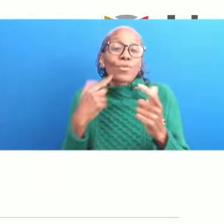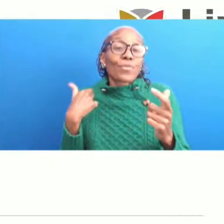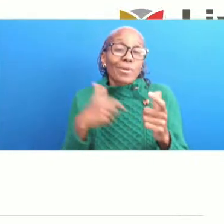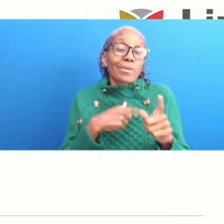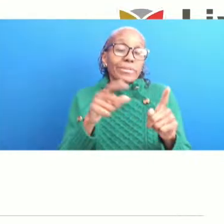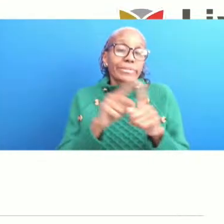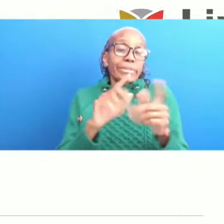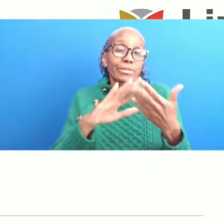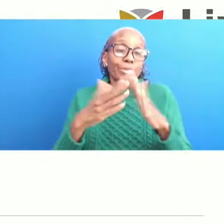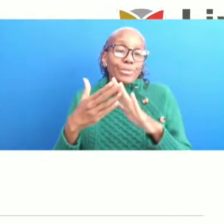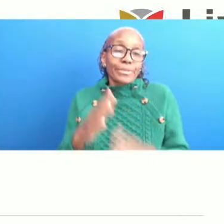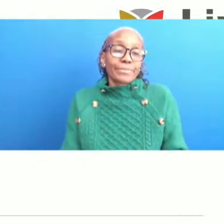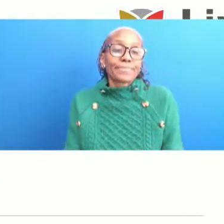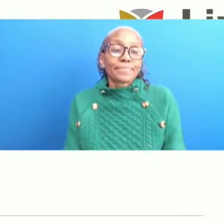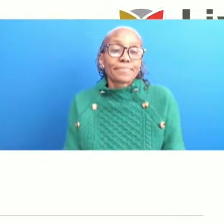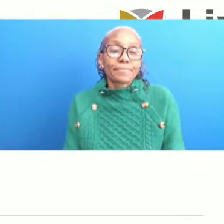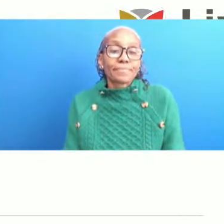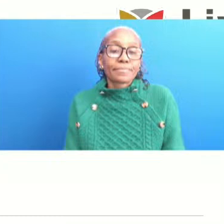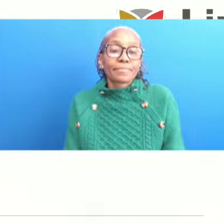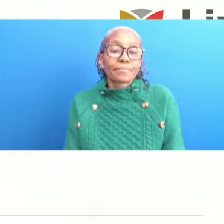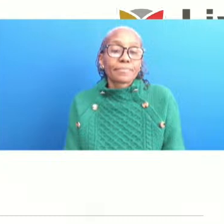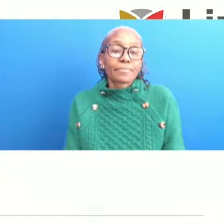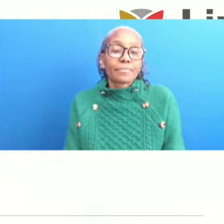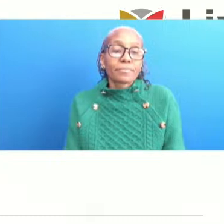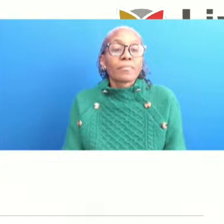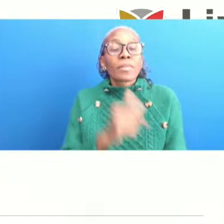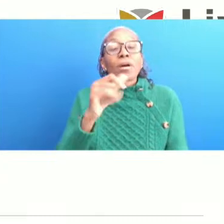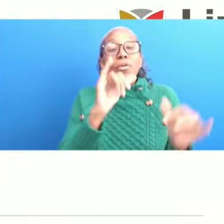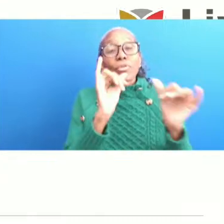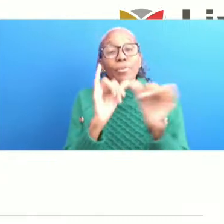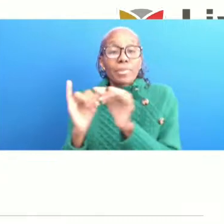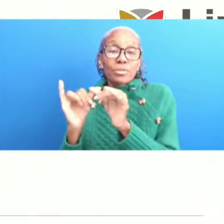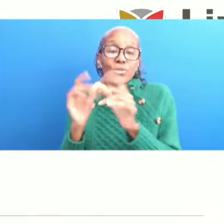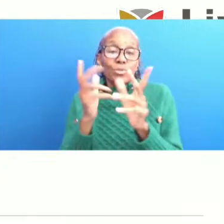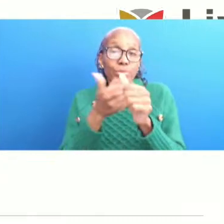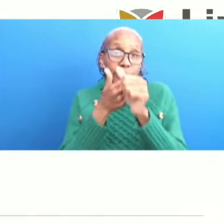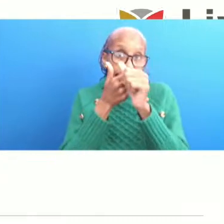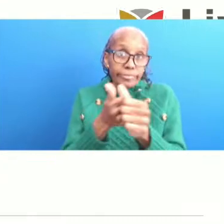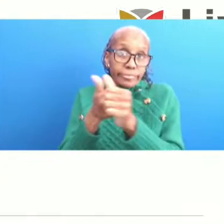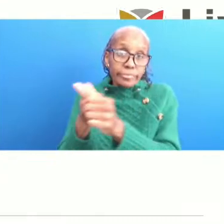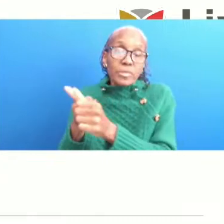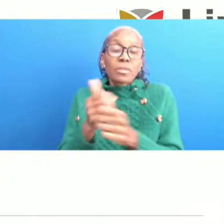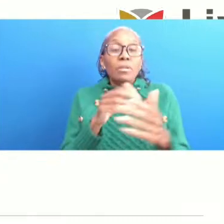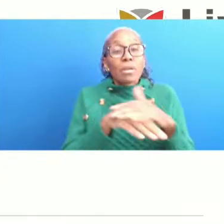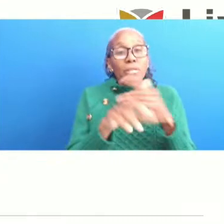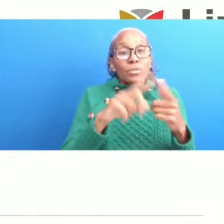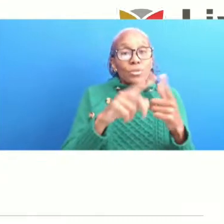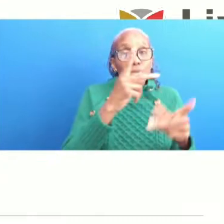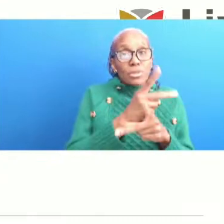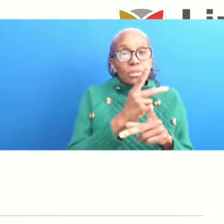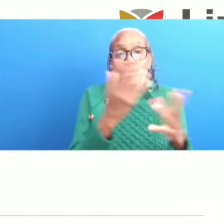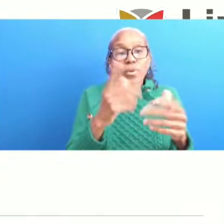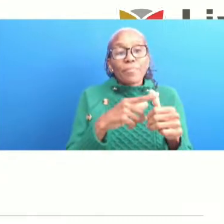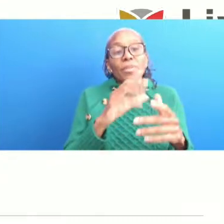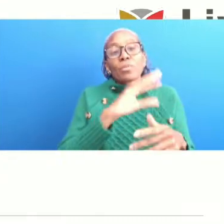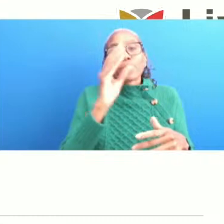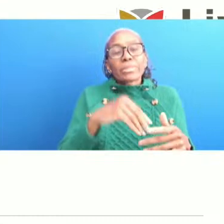SO IMPORTANT AND THE YEAR THAT